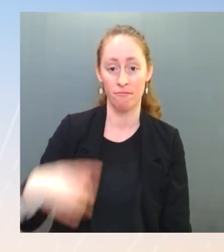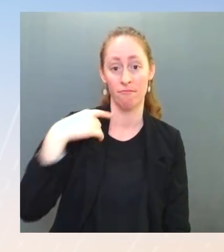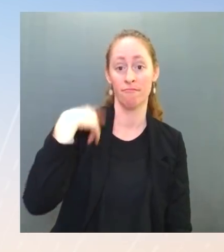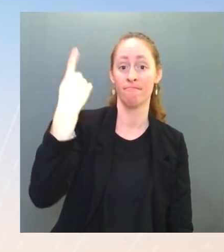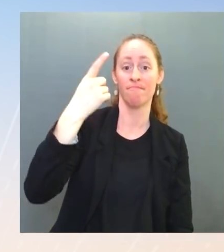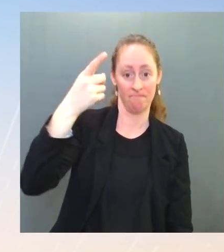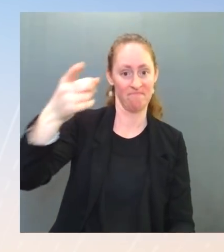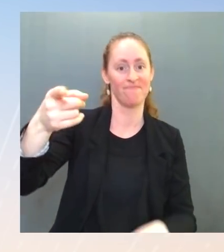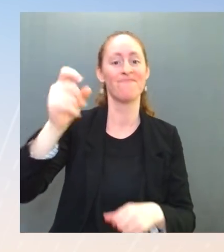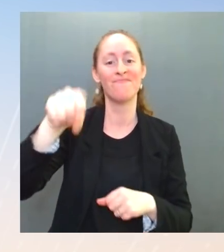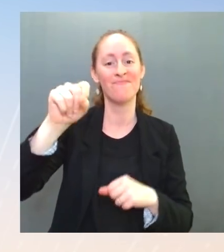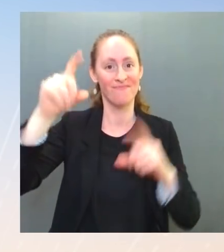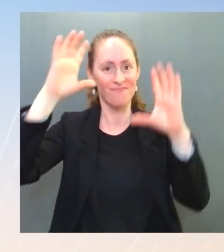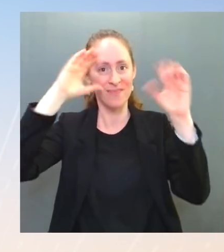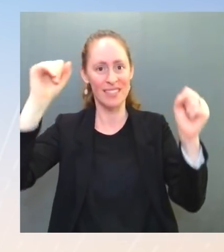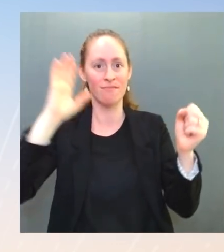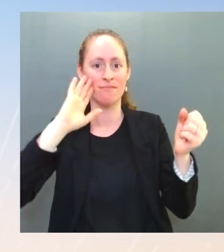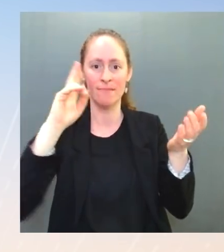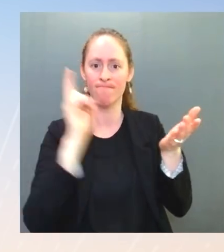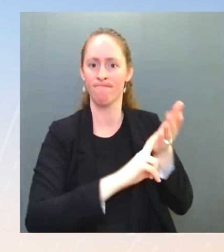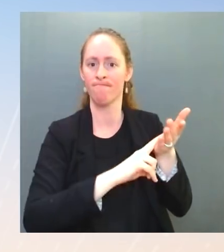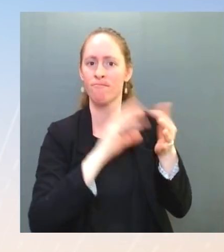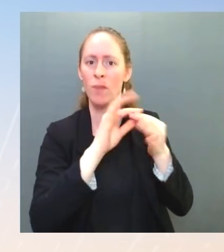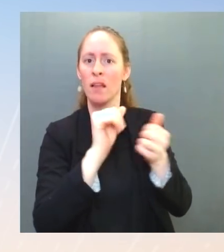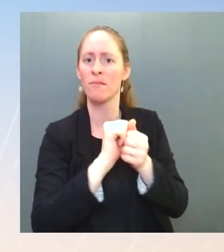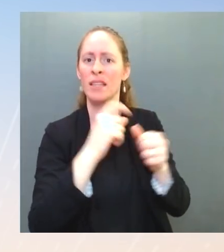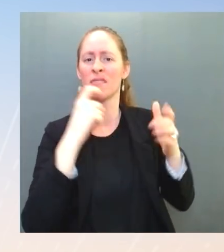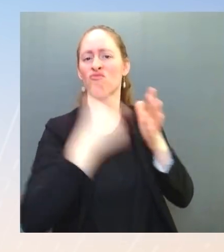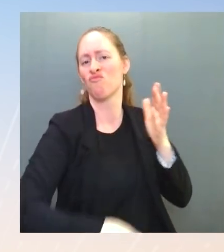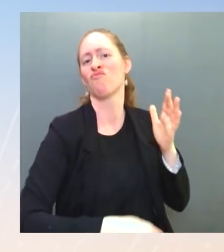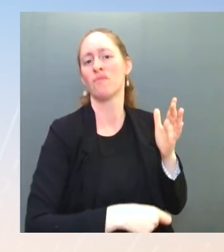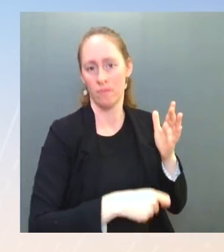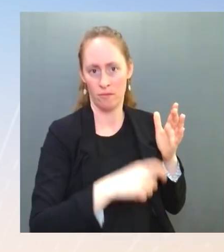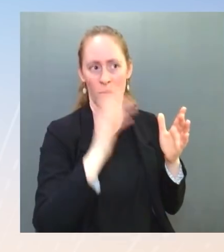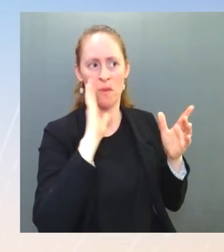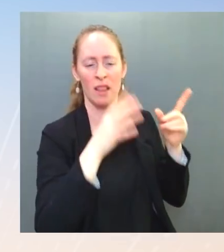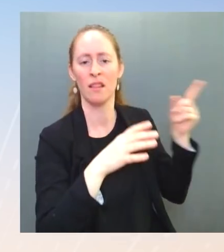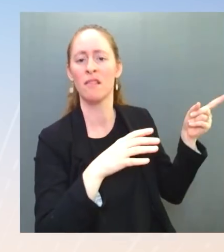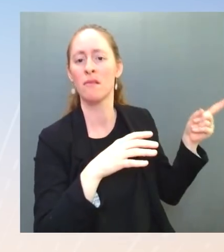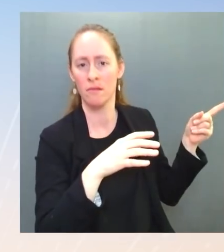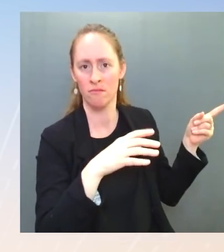how quickly it would be implemented. When they would see the tariffs, you're asking? The Press: Yeah, right.